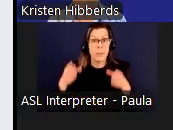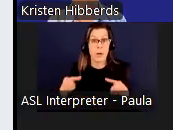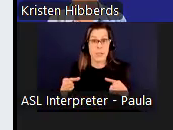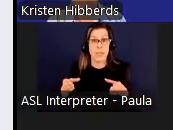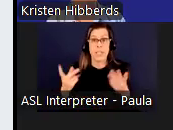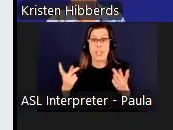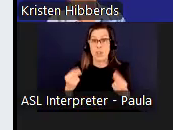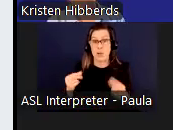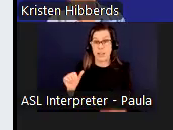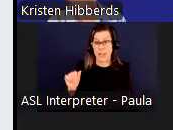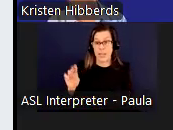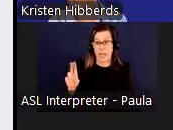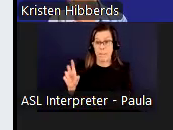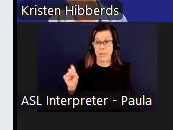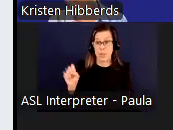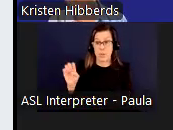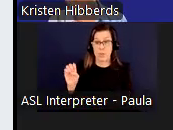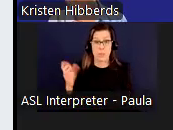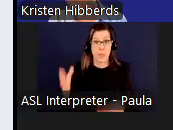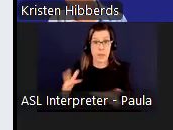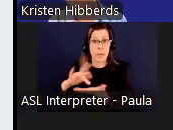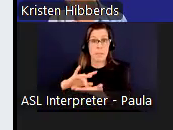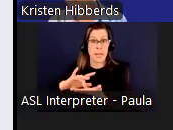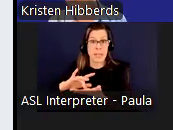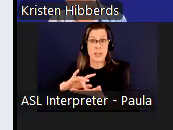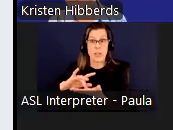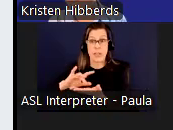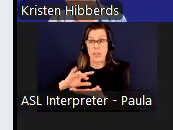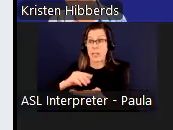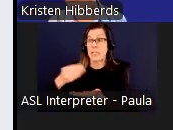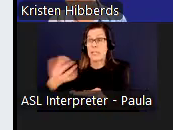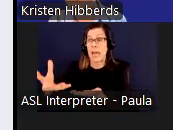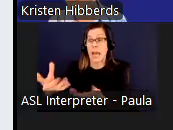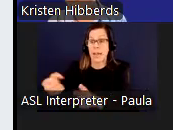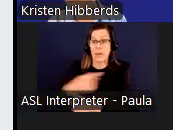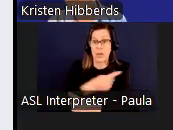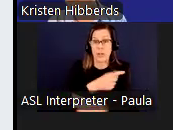And maybe it that medication diversion effects 5 different residents.